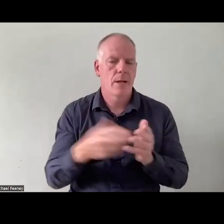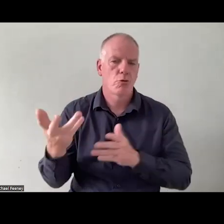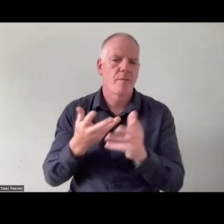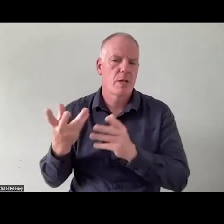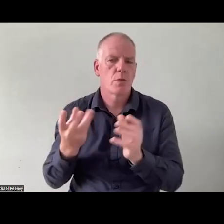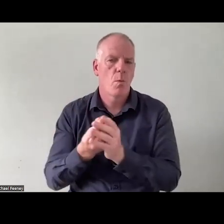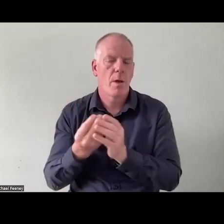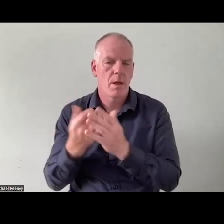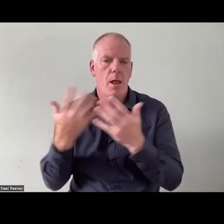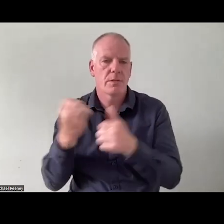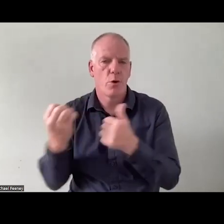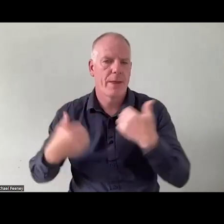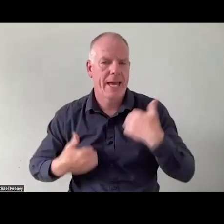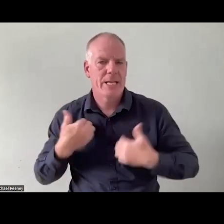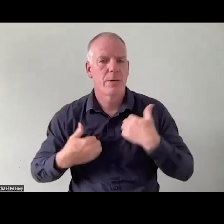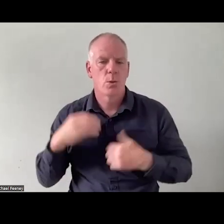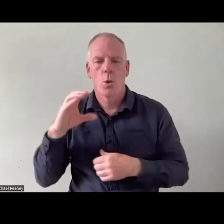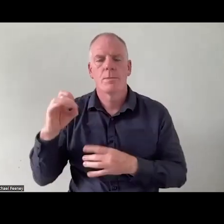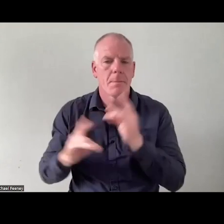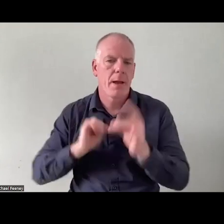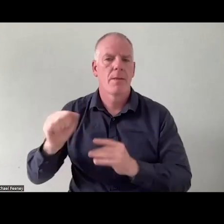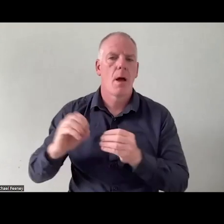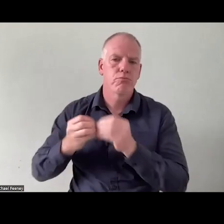who are very interested in making their products more accessible.